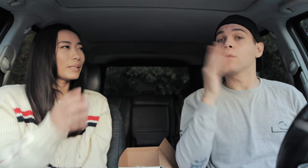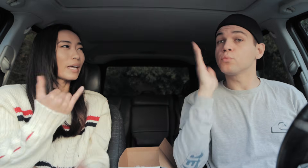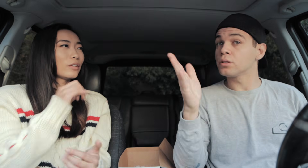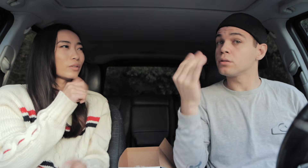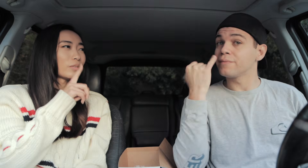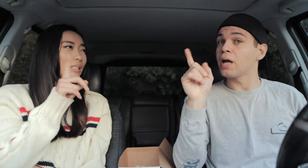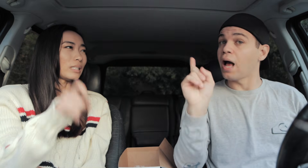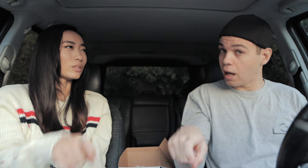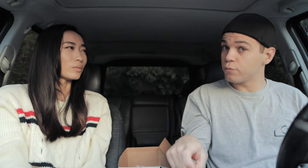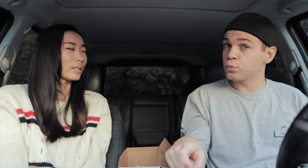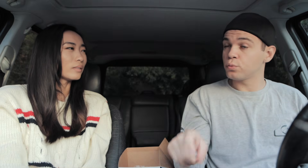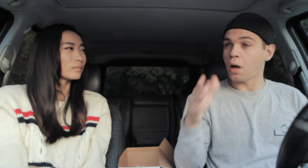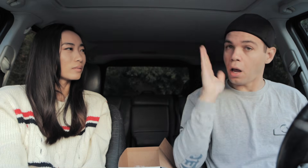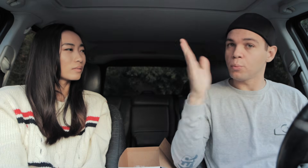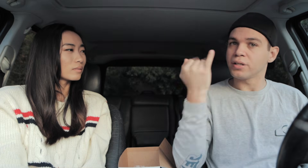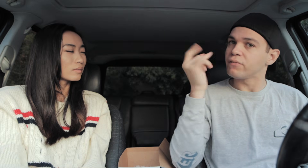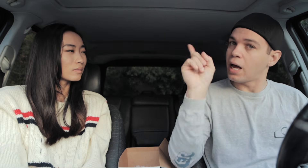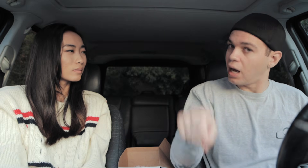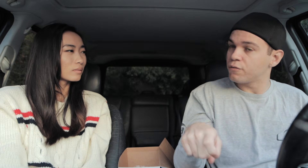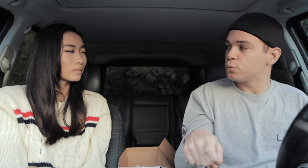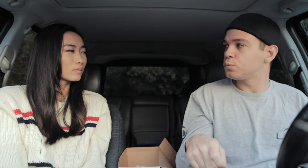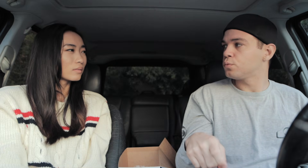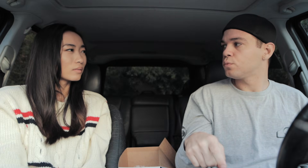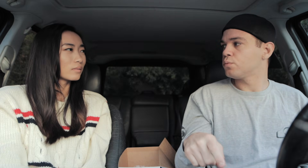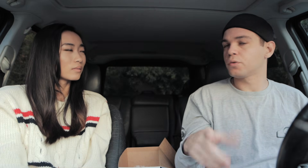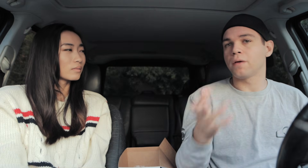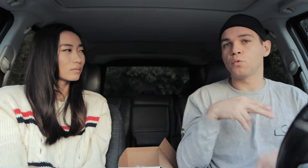E: well yeah, I mean right now, you don't really need to I will if I have to, of course